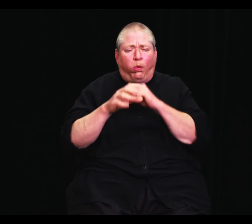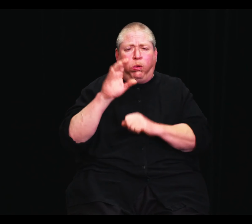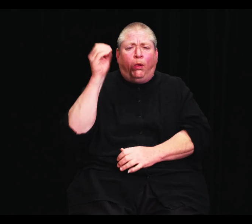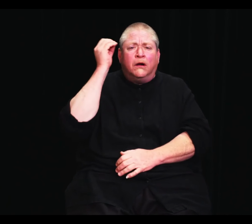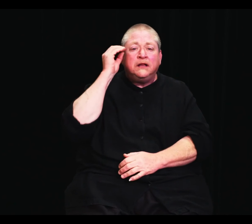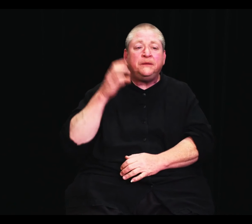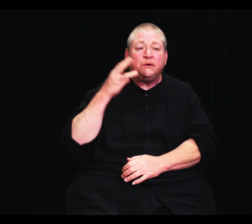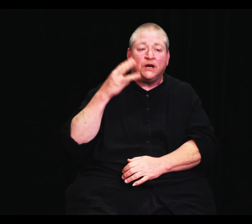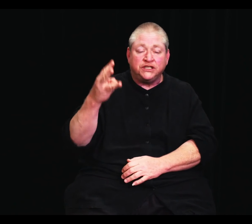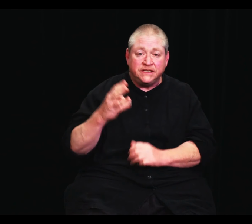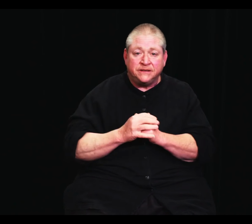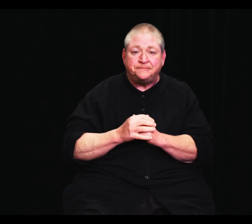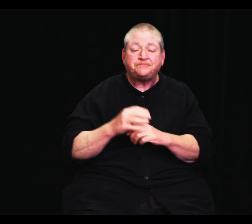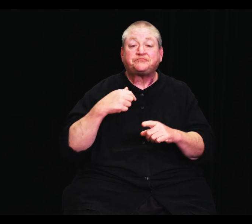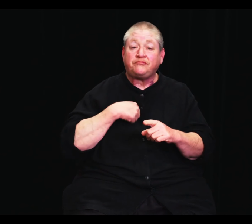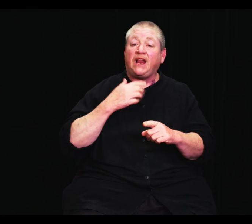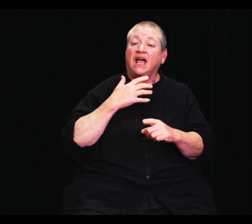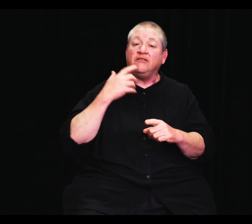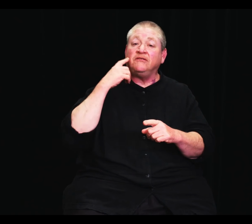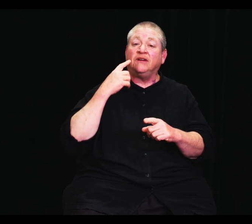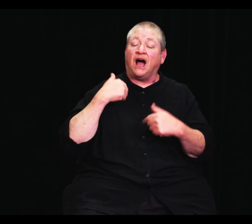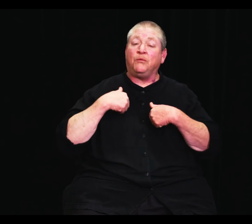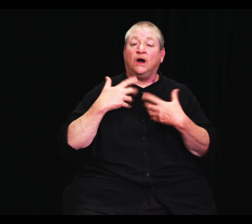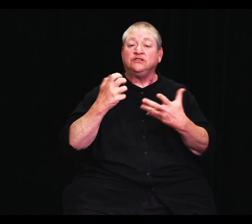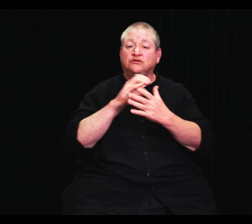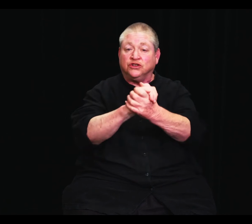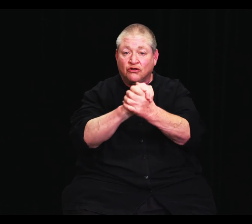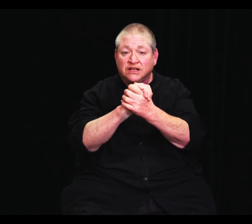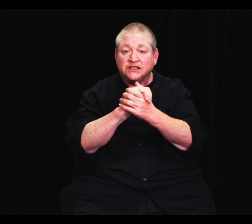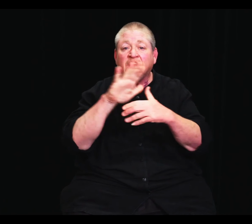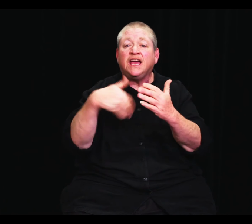Wooo! This is Tyler from Olympia, Washington.